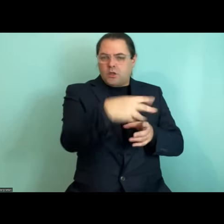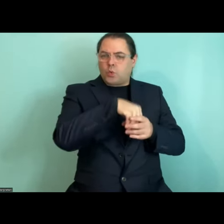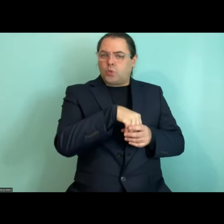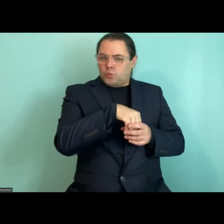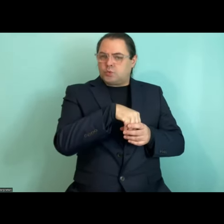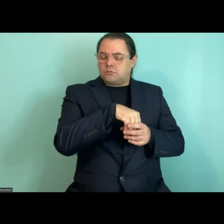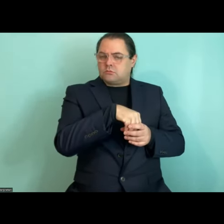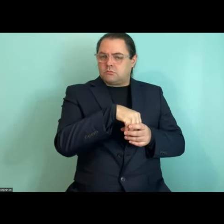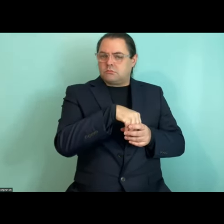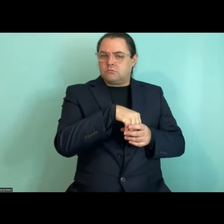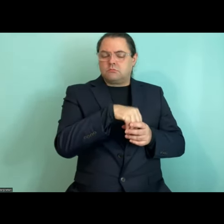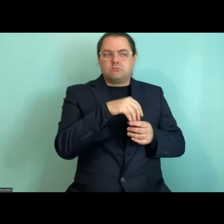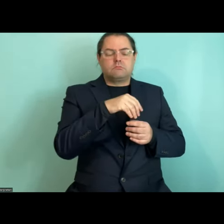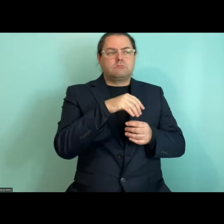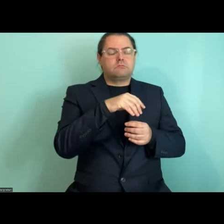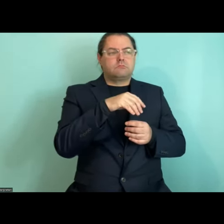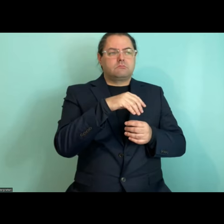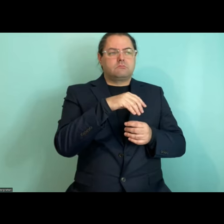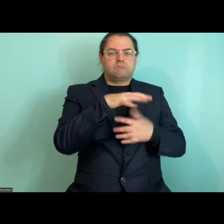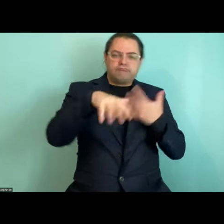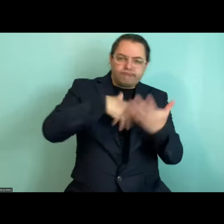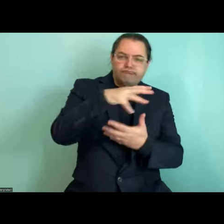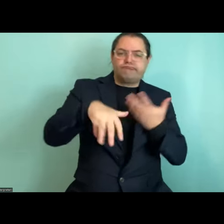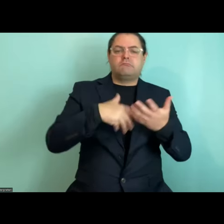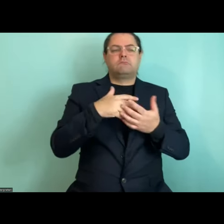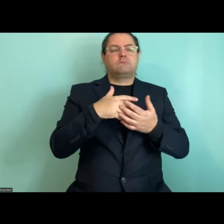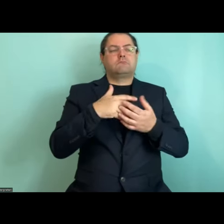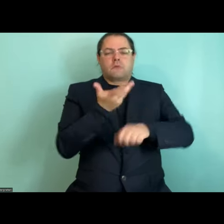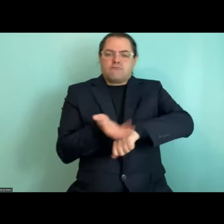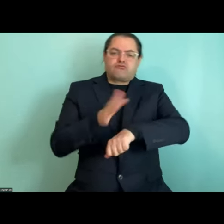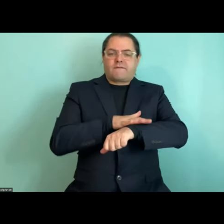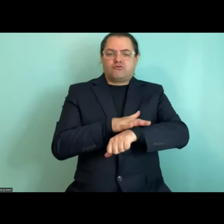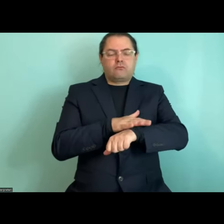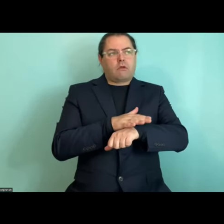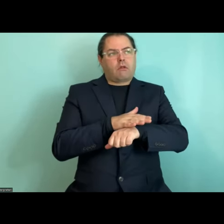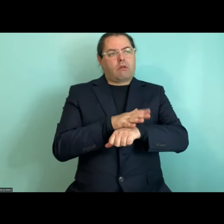the bed, Libya hit upon don't properly, either more quicker, compared to the fit and clearly